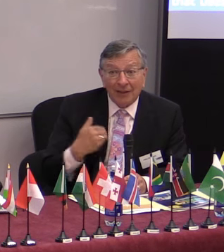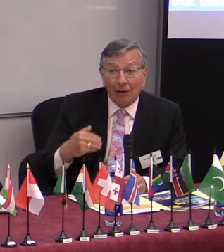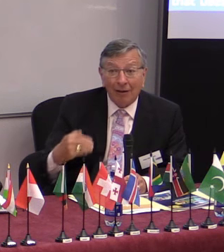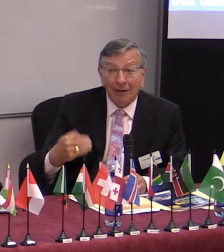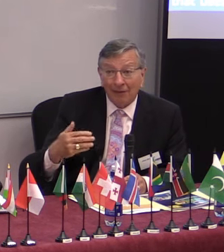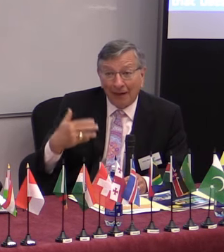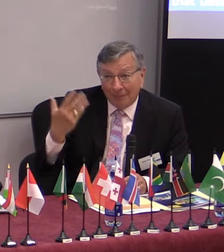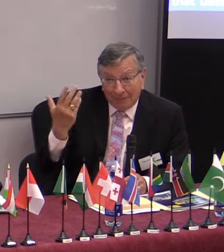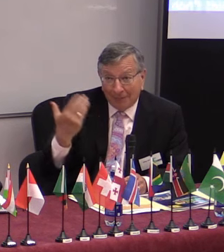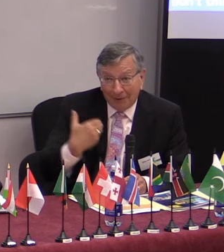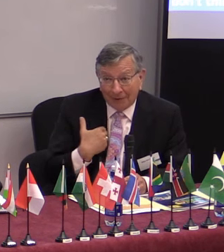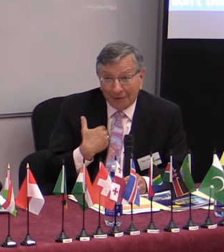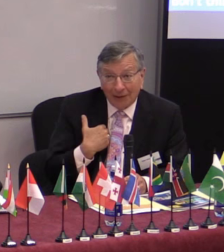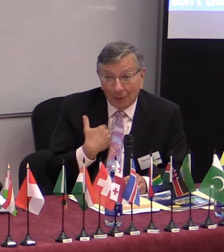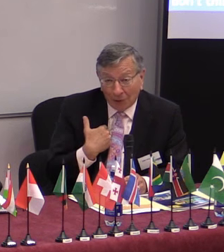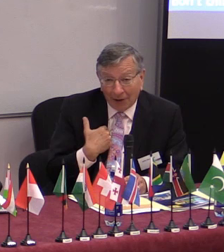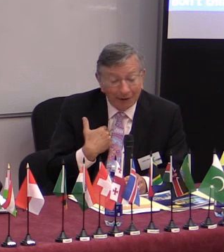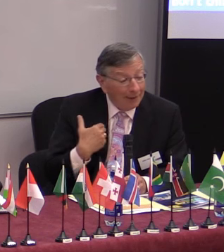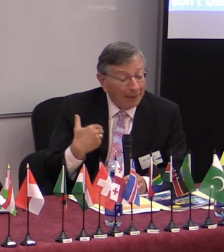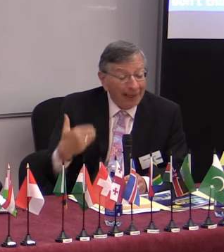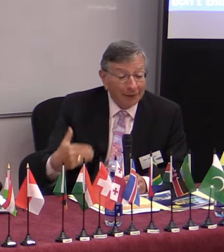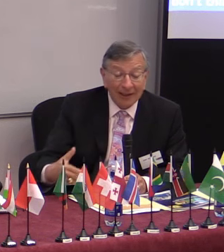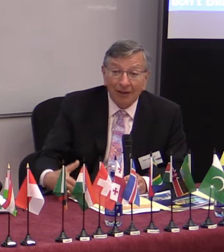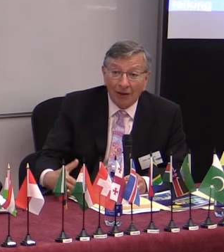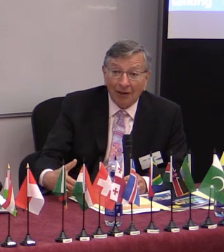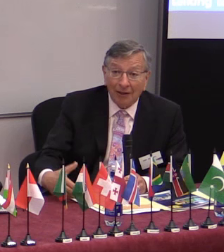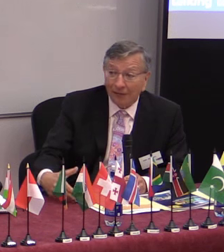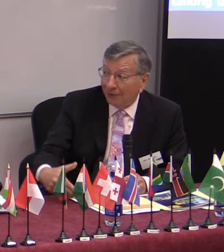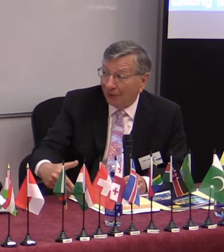think there are enough, you're talking to a lawyer, but I don't think there are enough